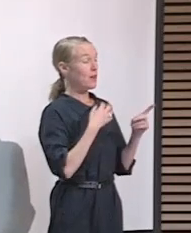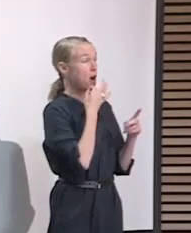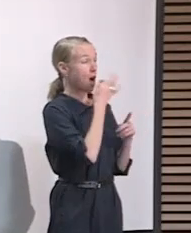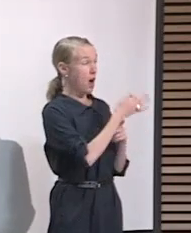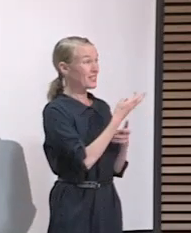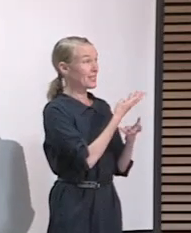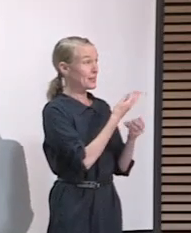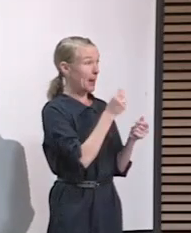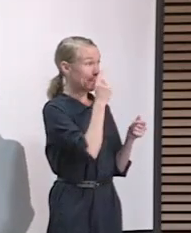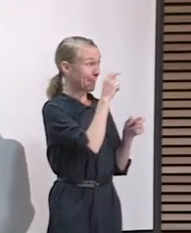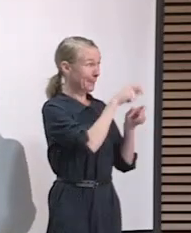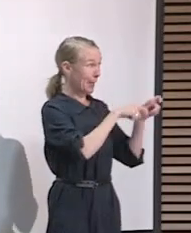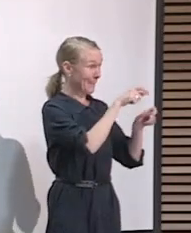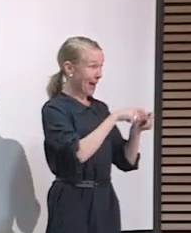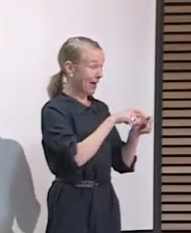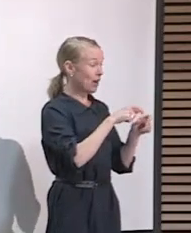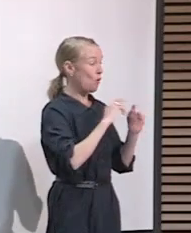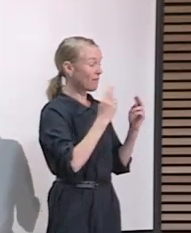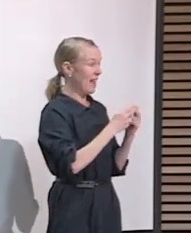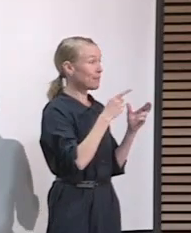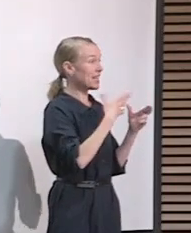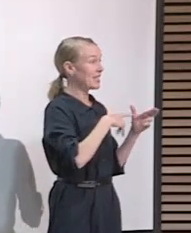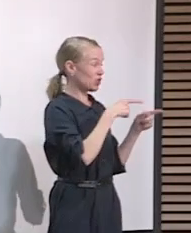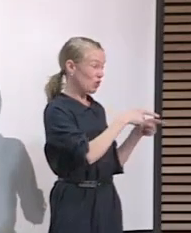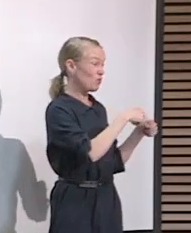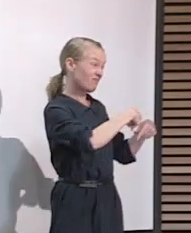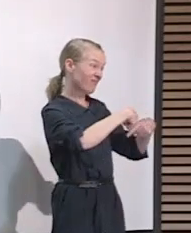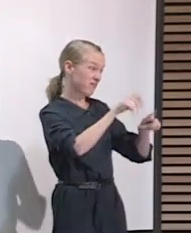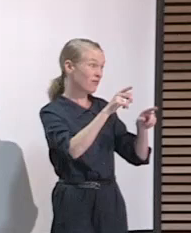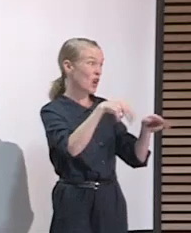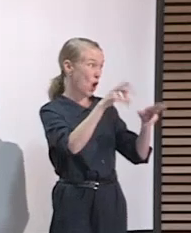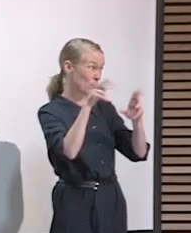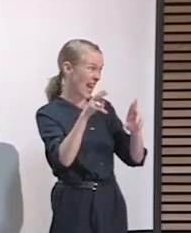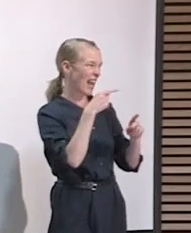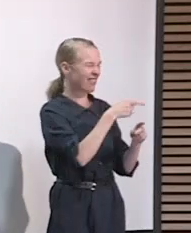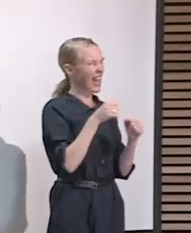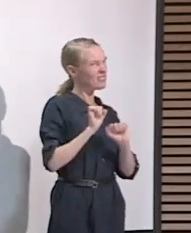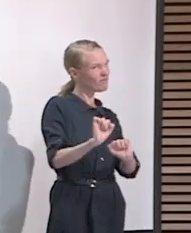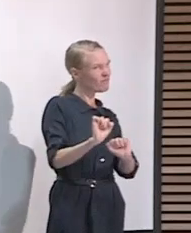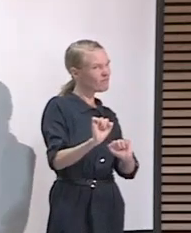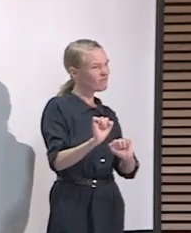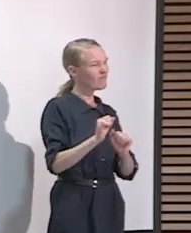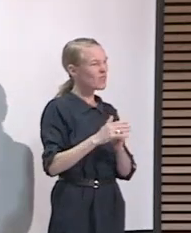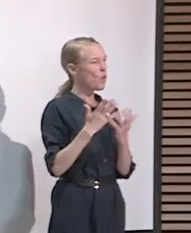We heard there had been some reluctance from those mandatory going into isolation